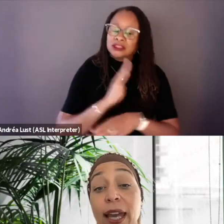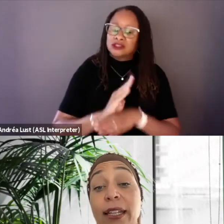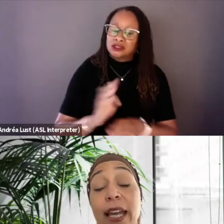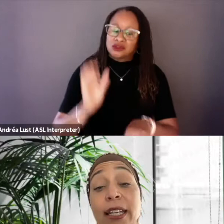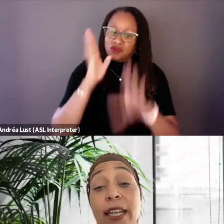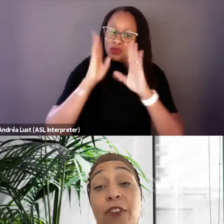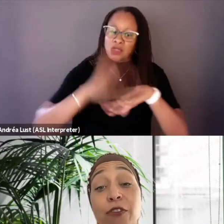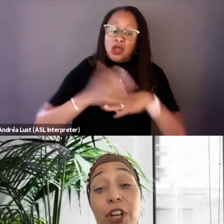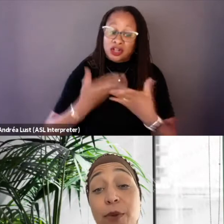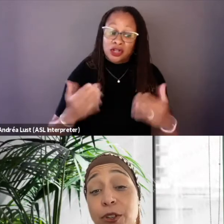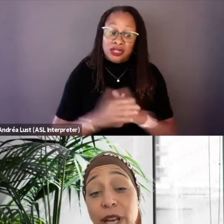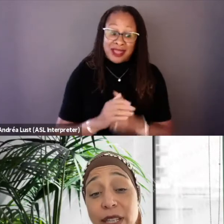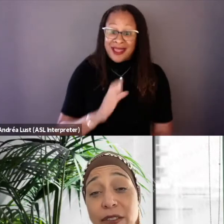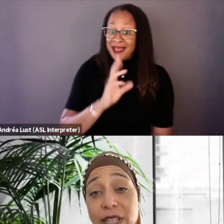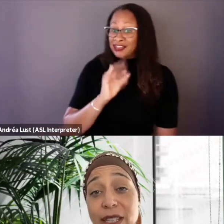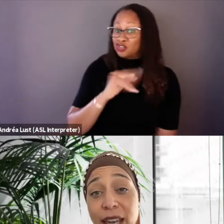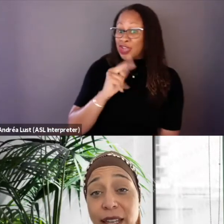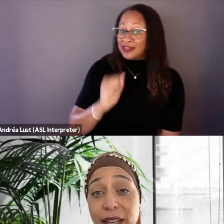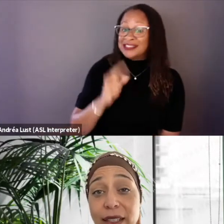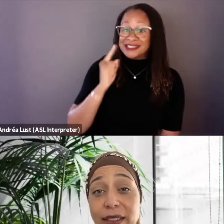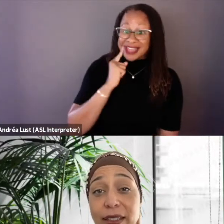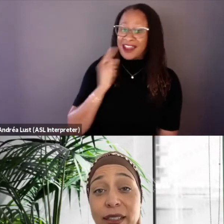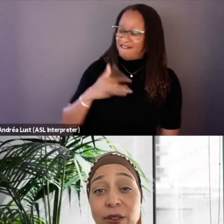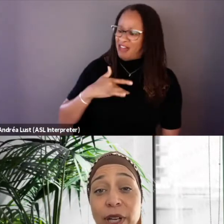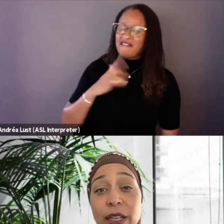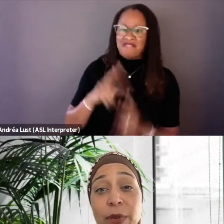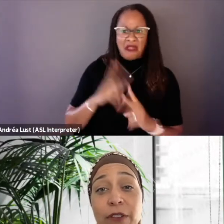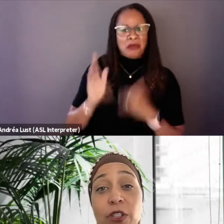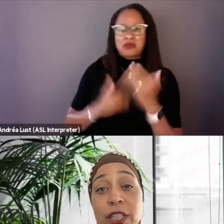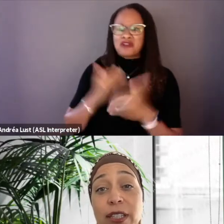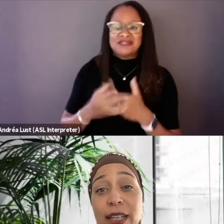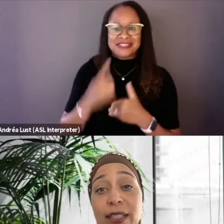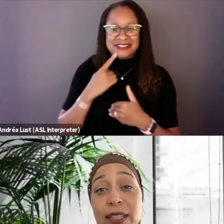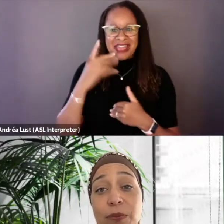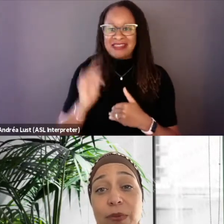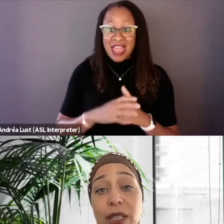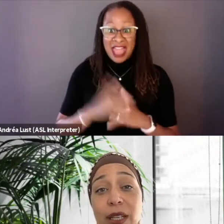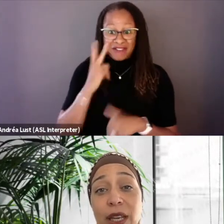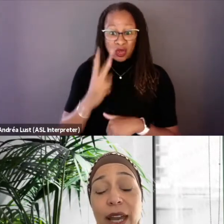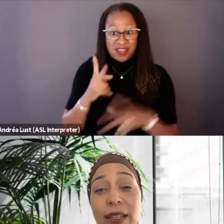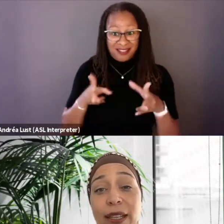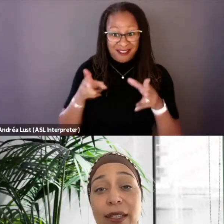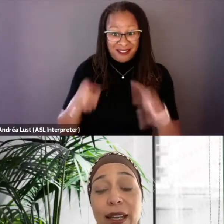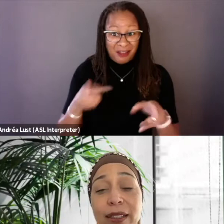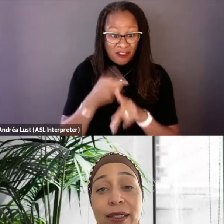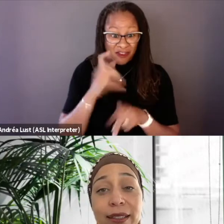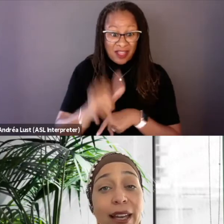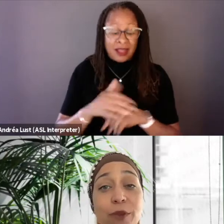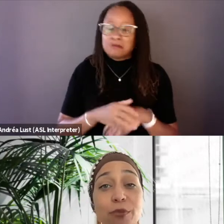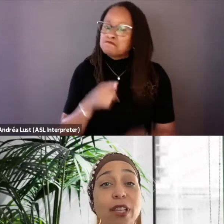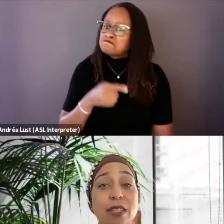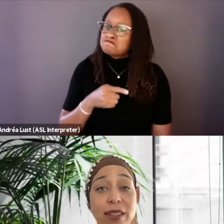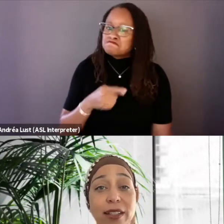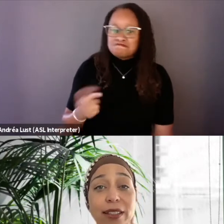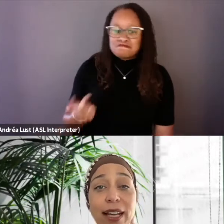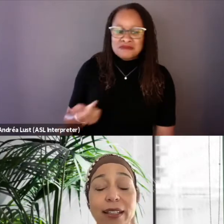And he felt very progressive in saying that, right? I mean, if you look at that clip- Exactly, and he was honest. Yeah and the brother's sitting there, like-